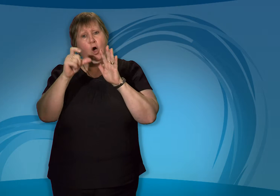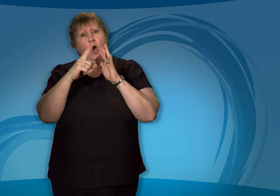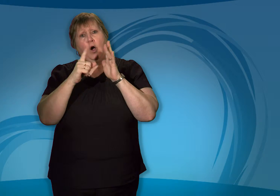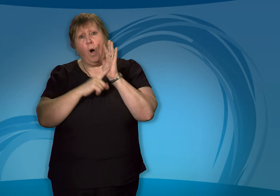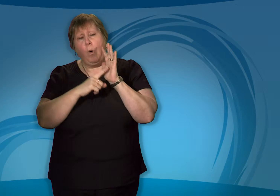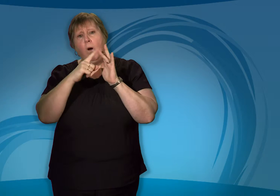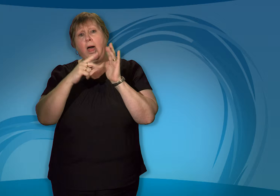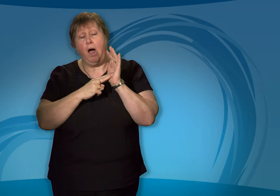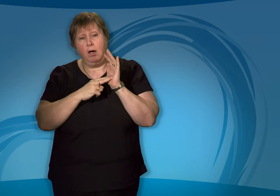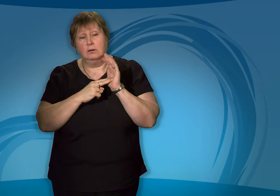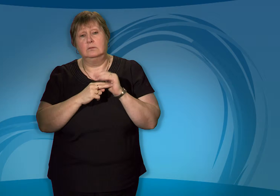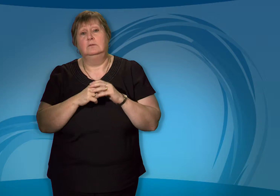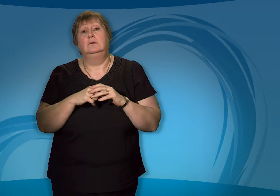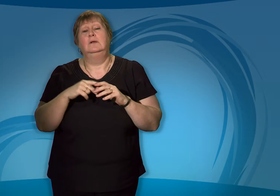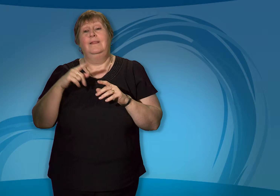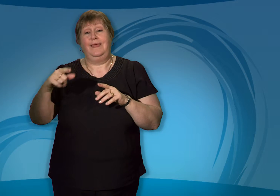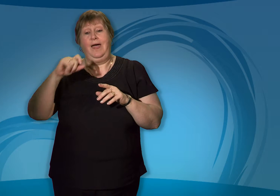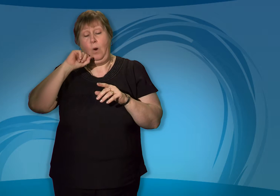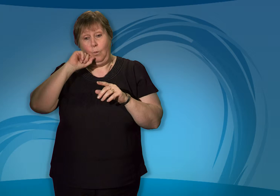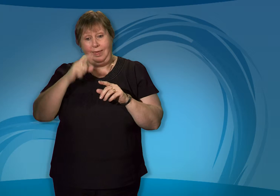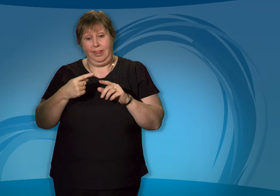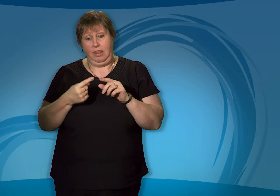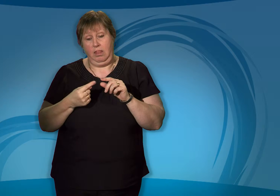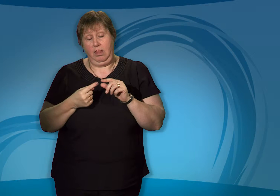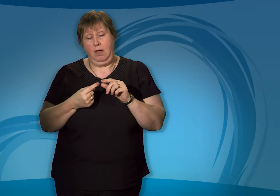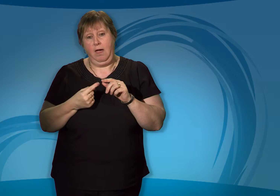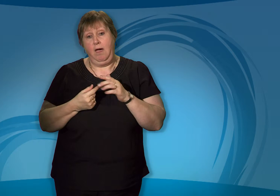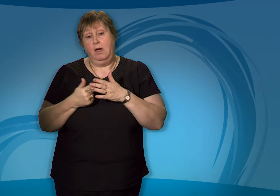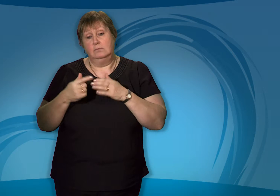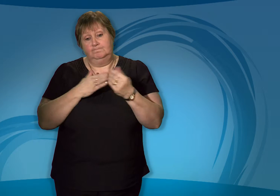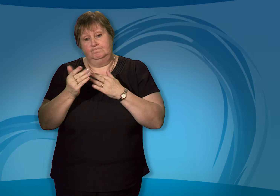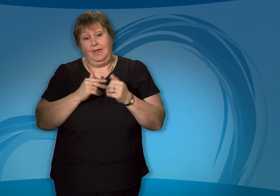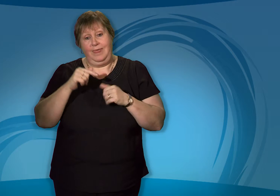lining of the colon (a gastrointestinal perforation).